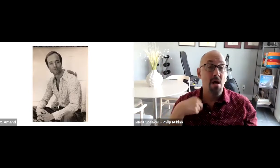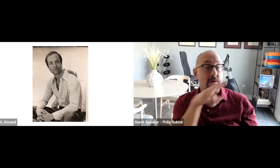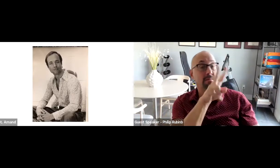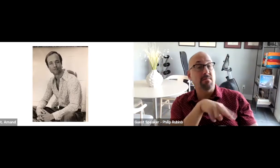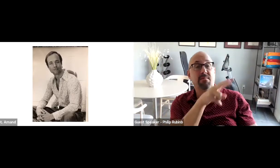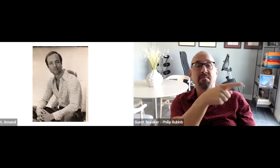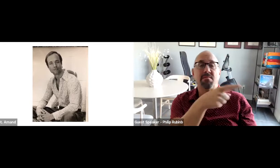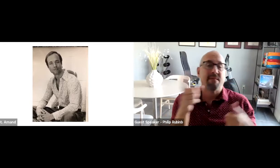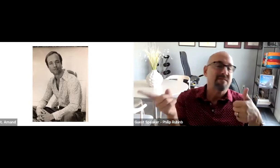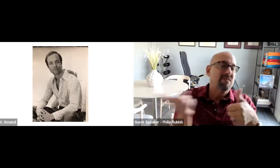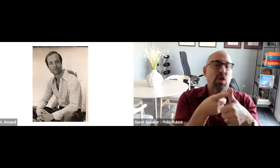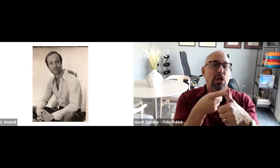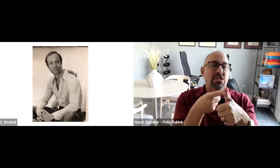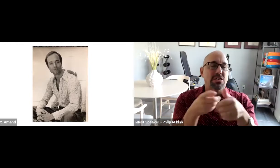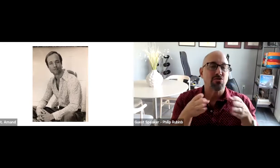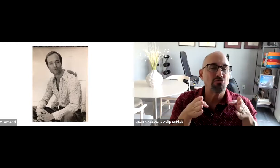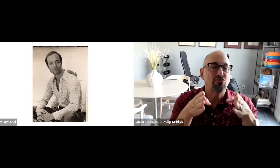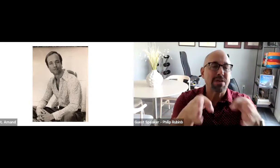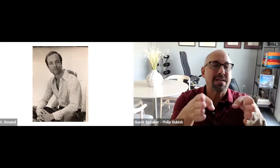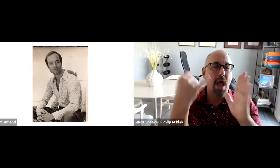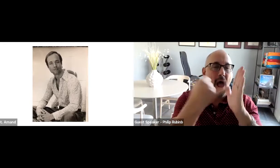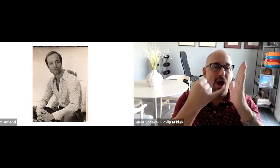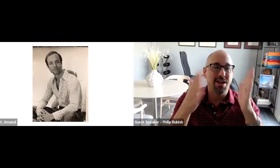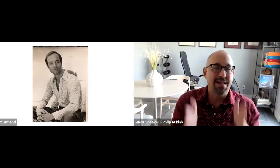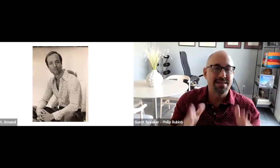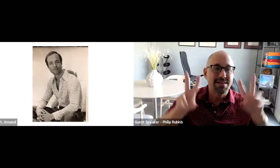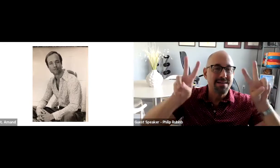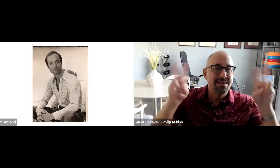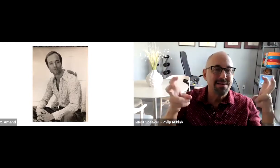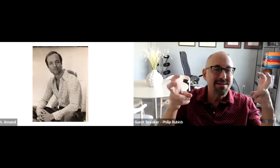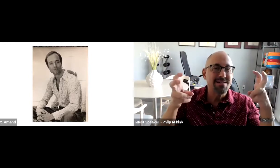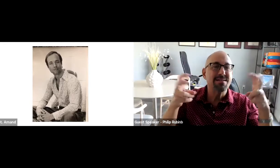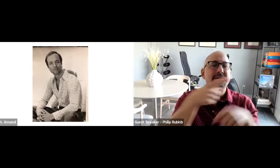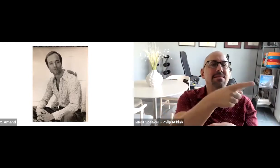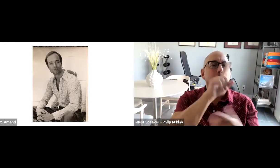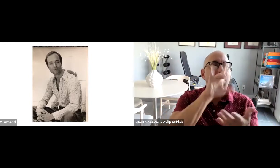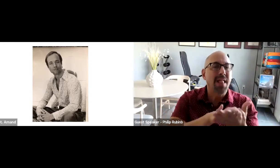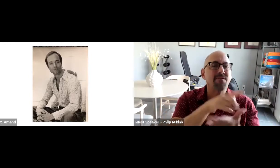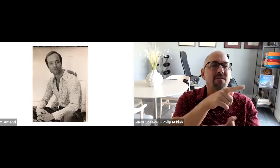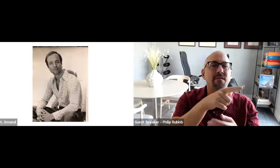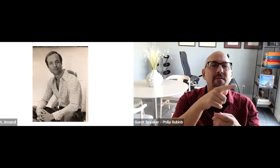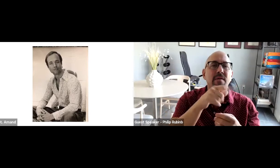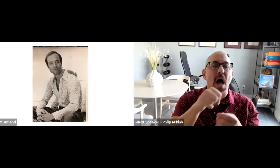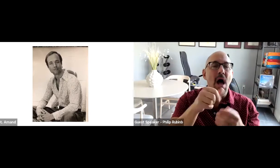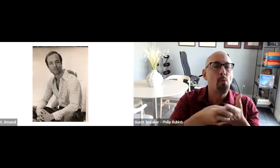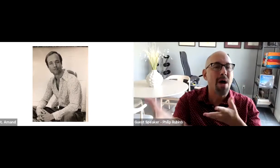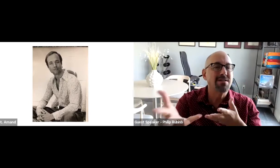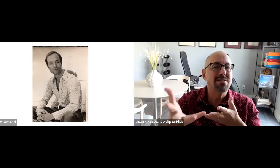and beautiful things for his loft. I think he was one of the first "street artists."